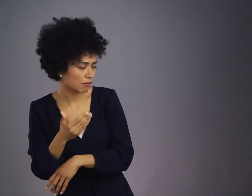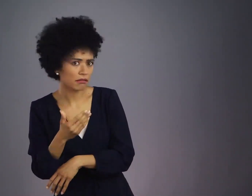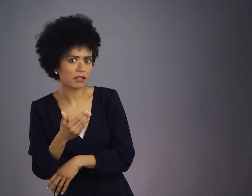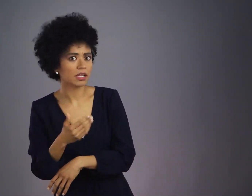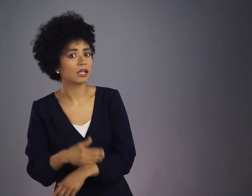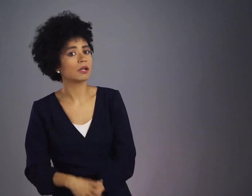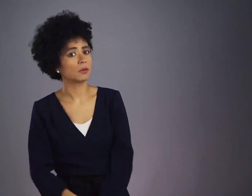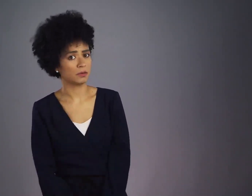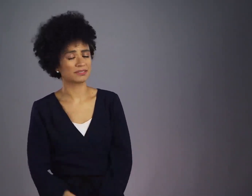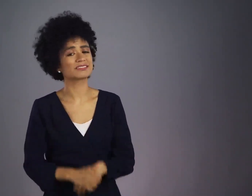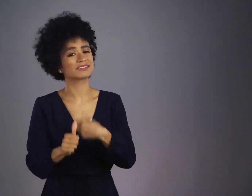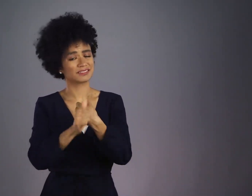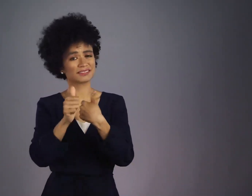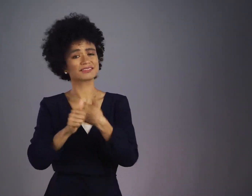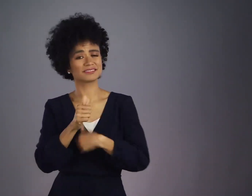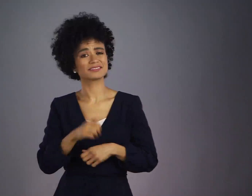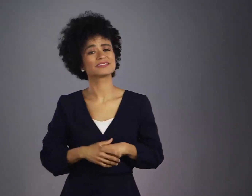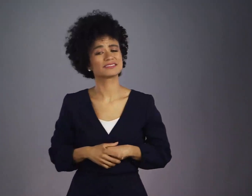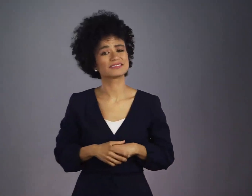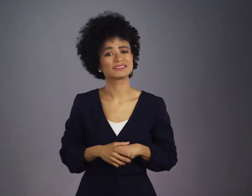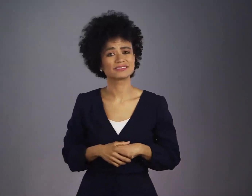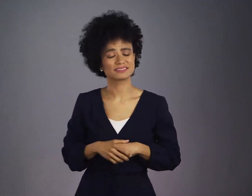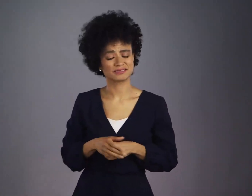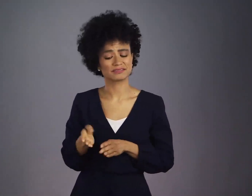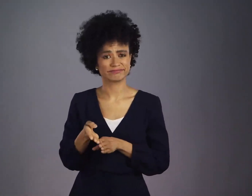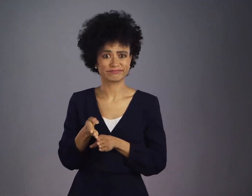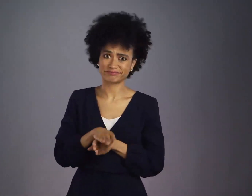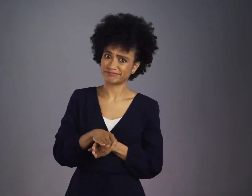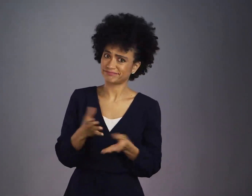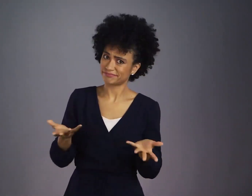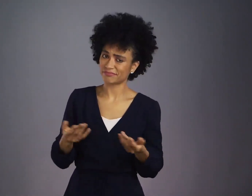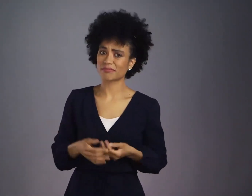We find it a real mistake to dampen his enthusiasm for alcoholic work.